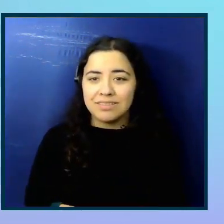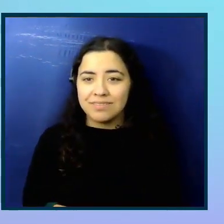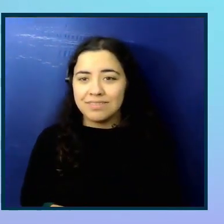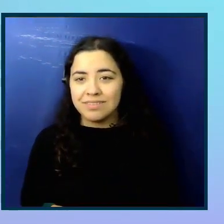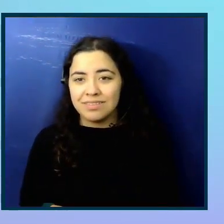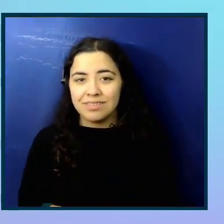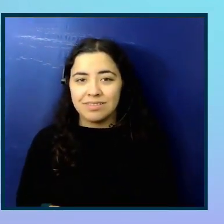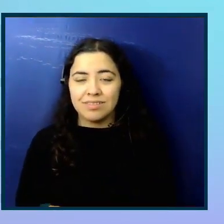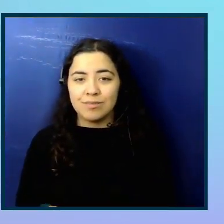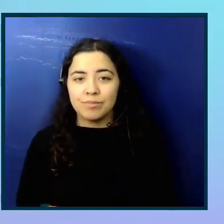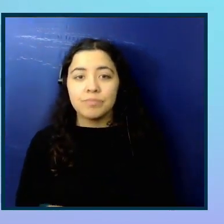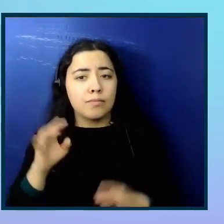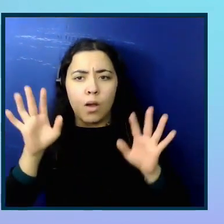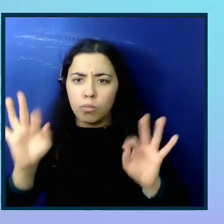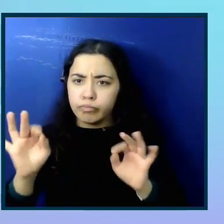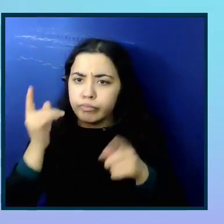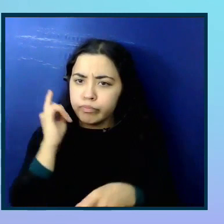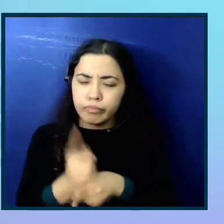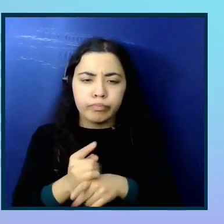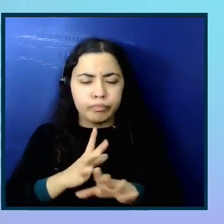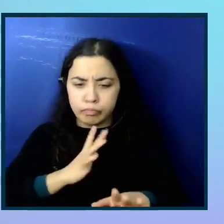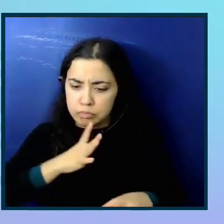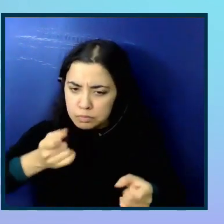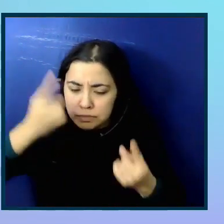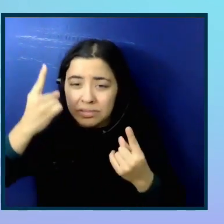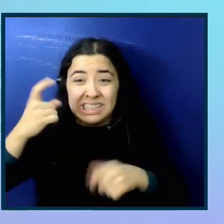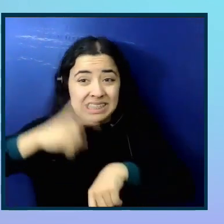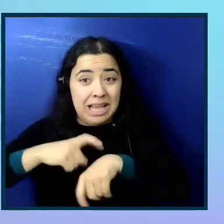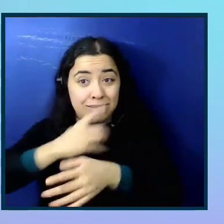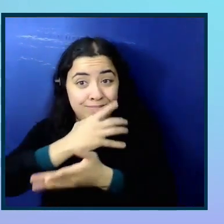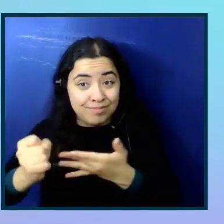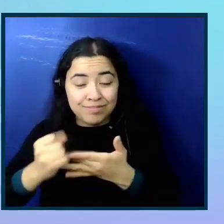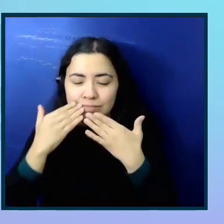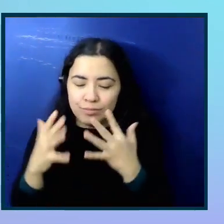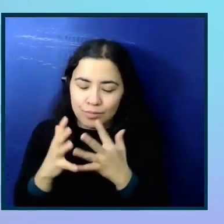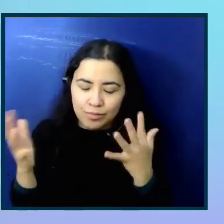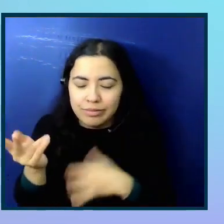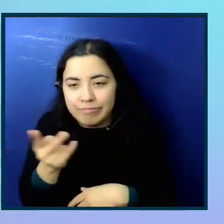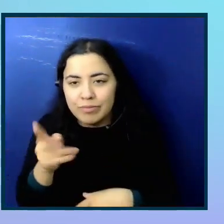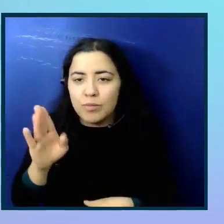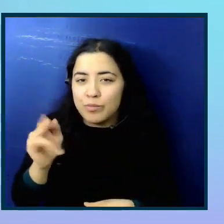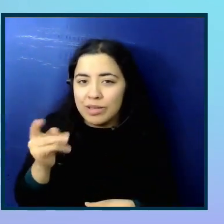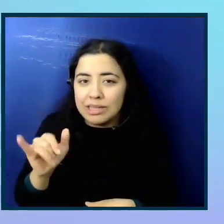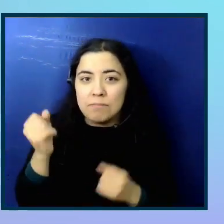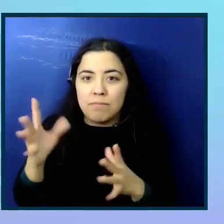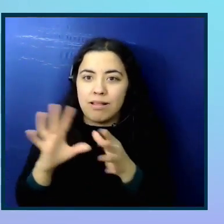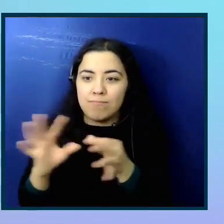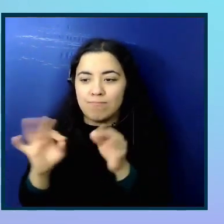Absolutely. Well right at time. Thank you so much, Brandy, there were lots of comments in the chat about being jealous